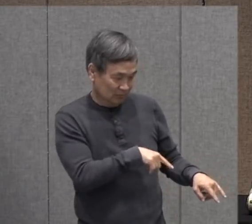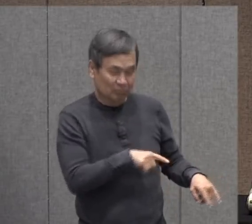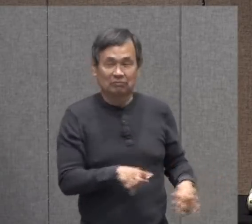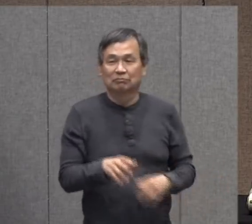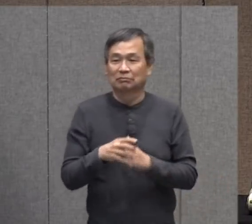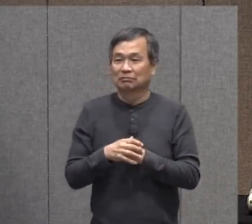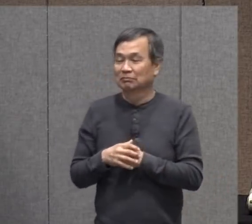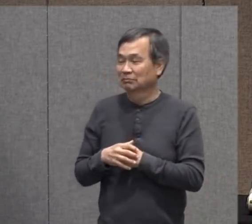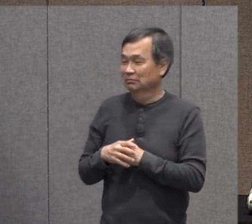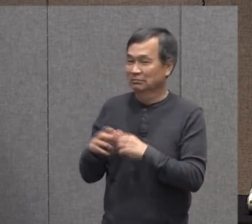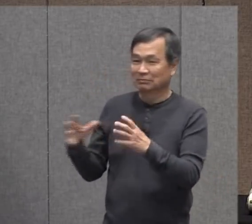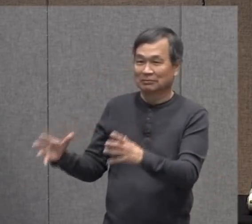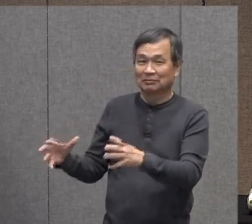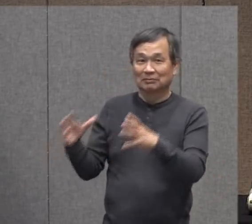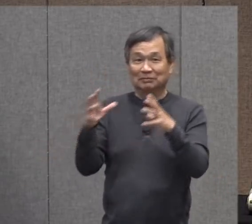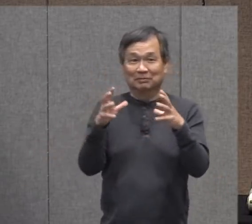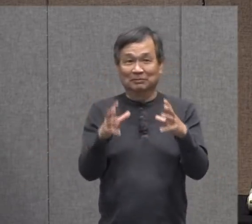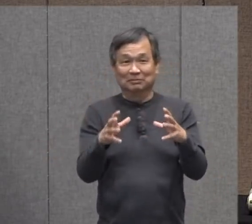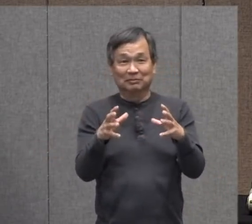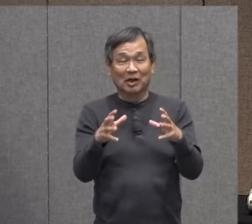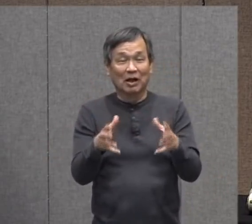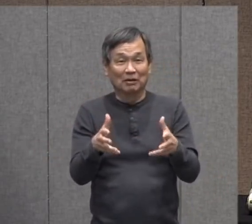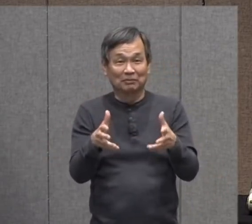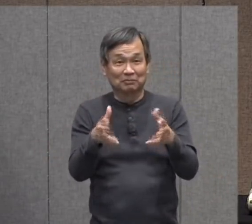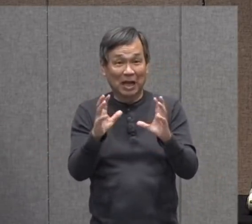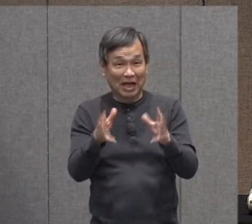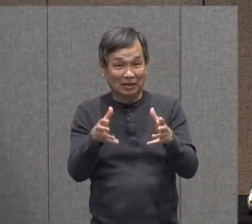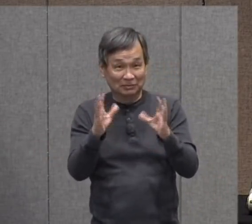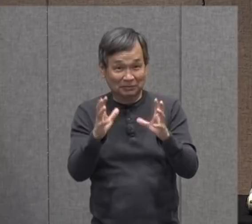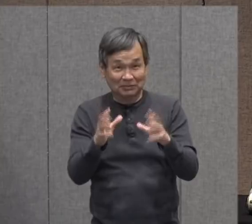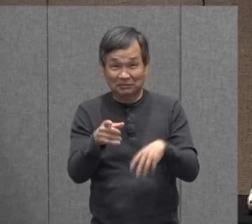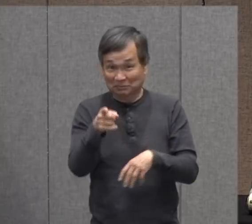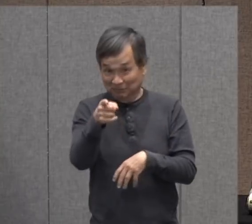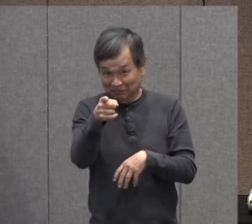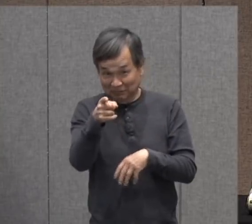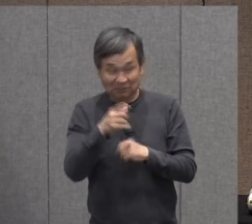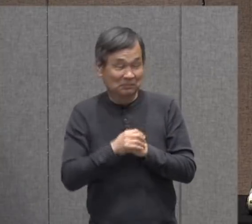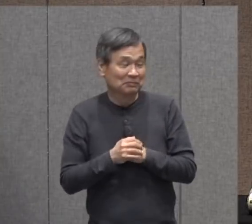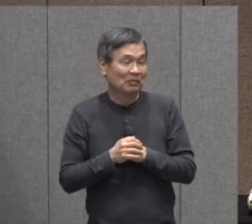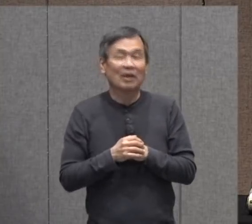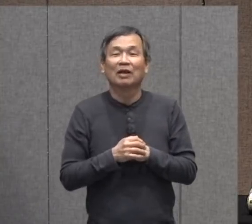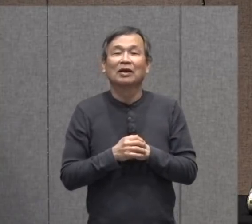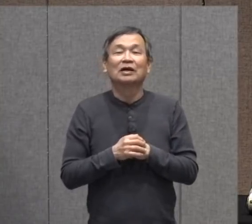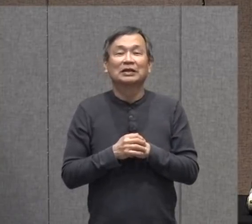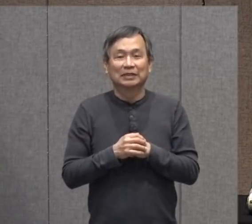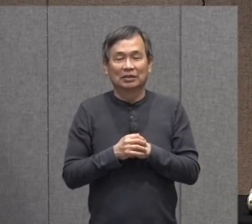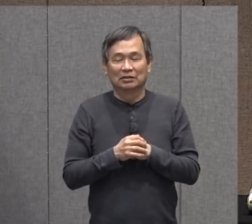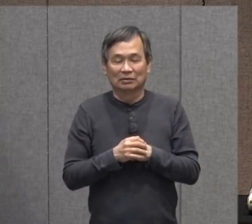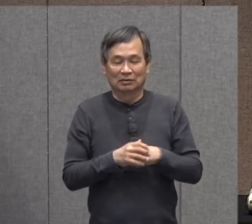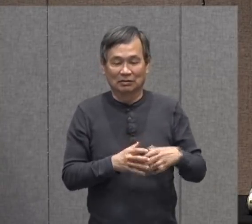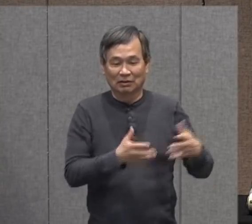I also brought a basketball and the basketball is definitely lighter than this ball